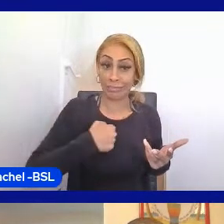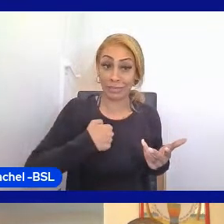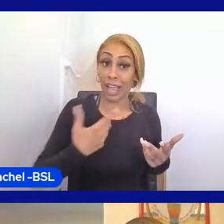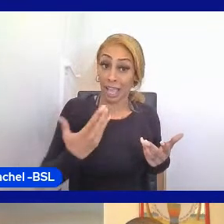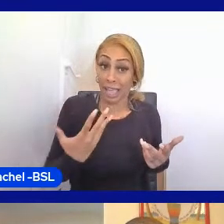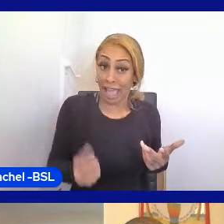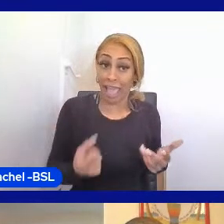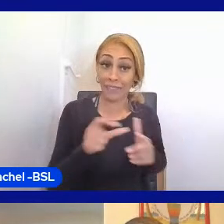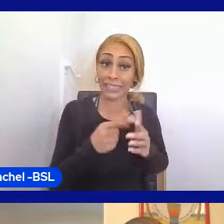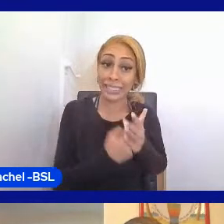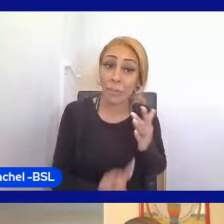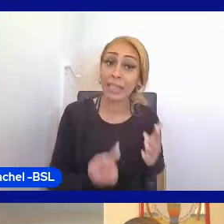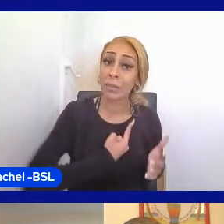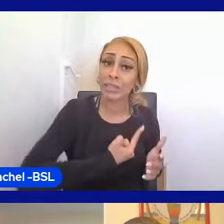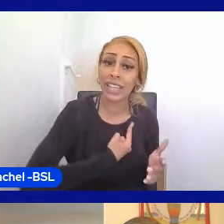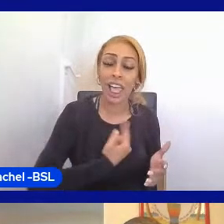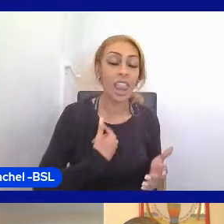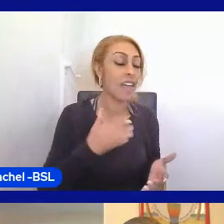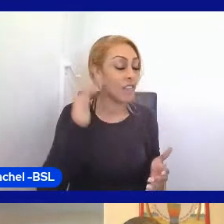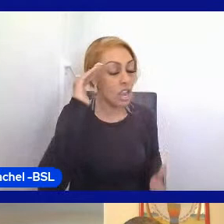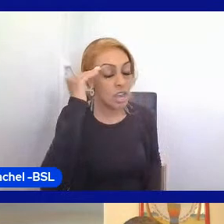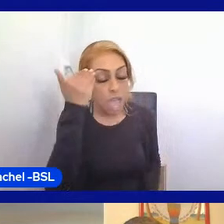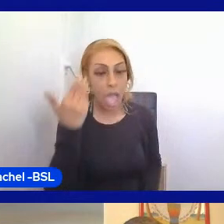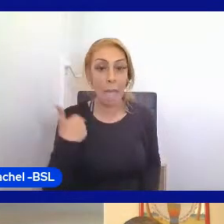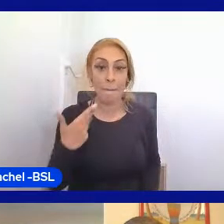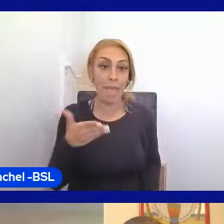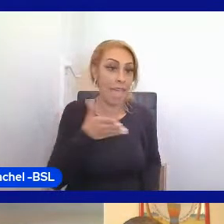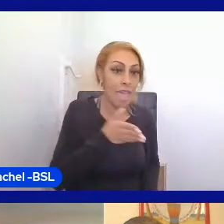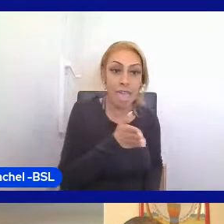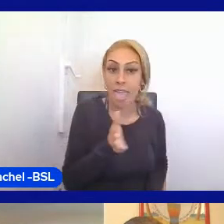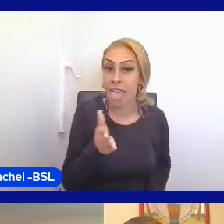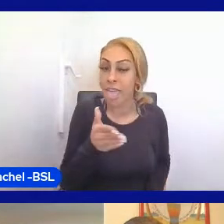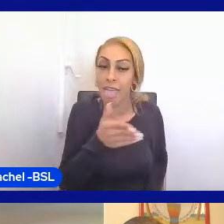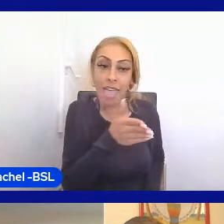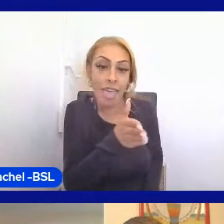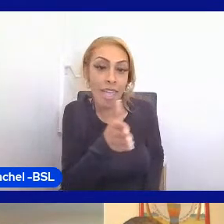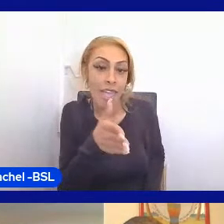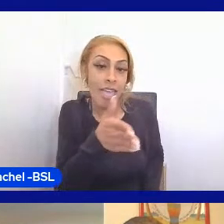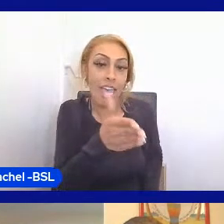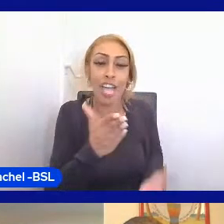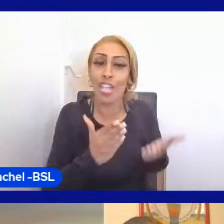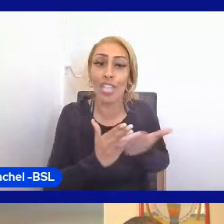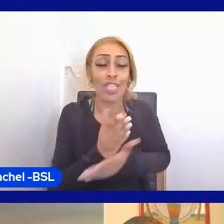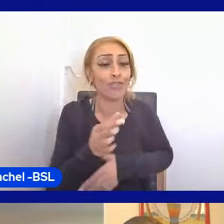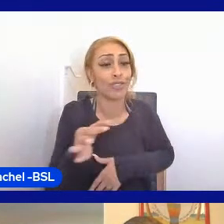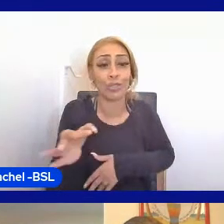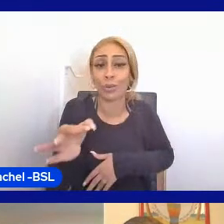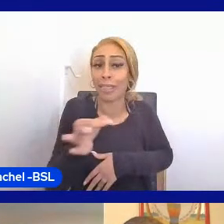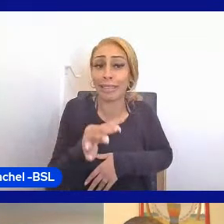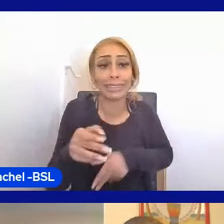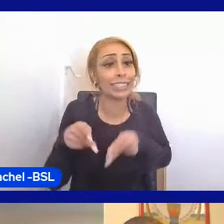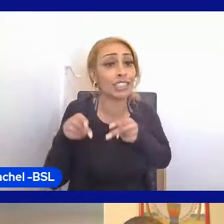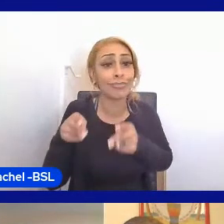myself and it is a nightmare navigating through the city streets, and I just think in the history of music,